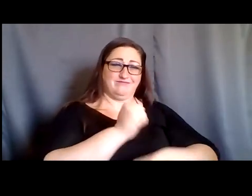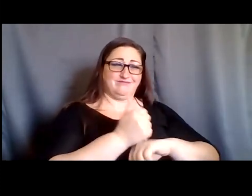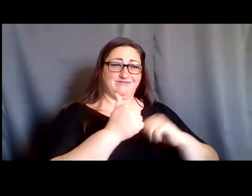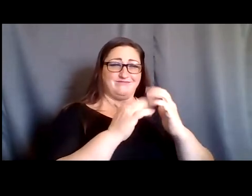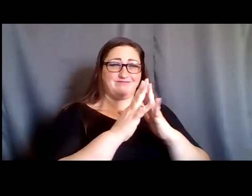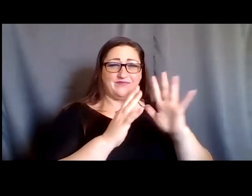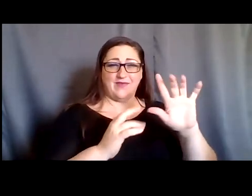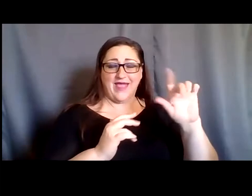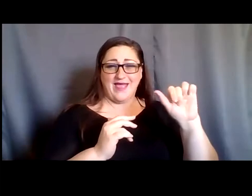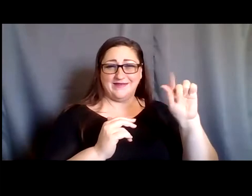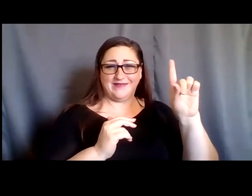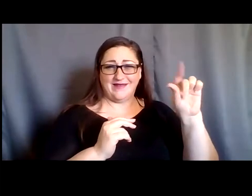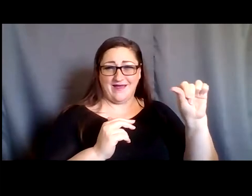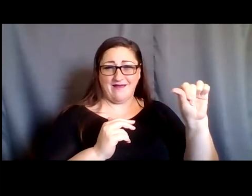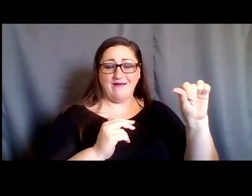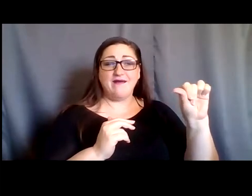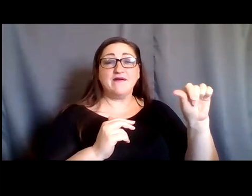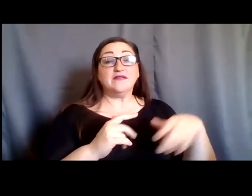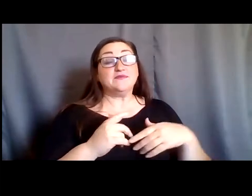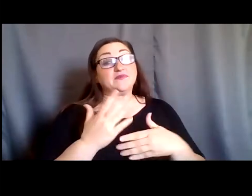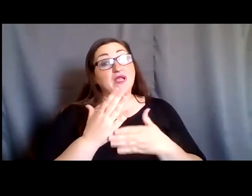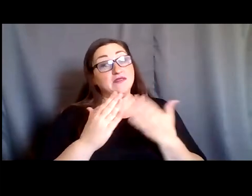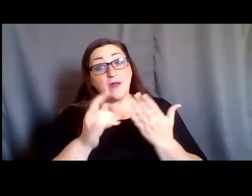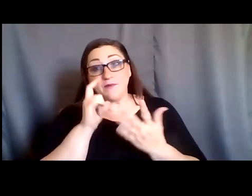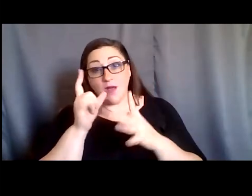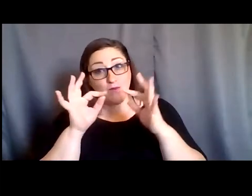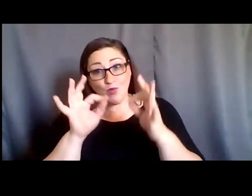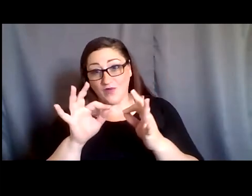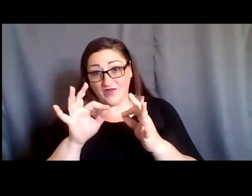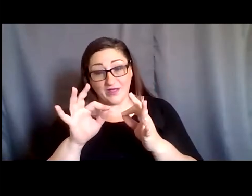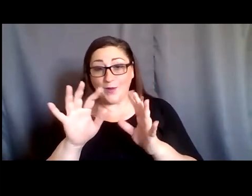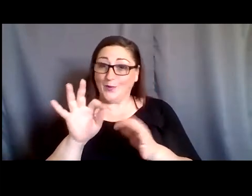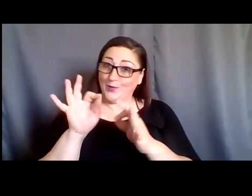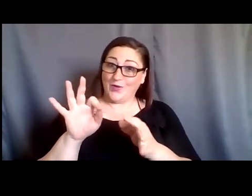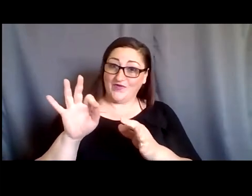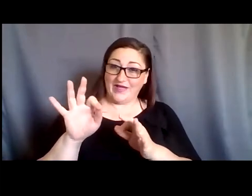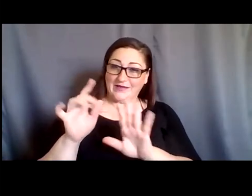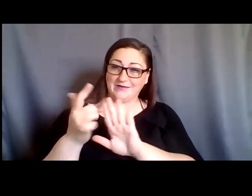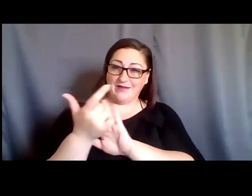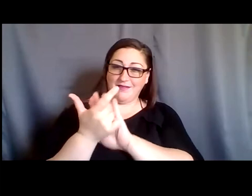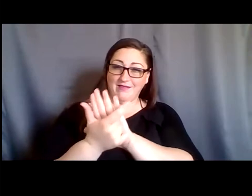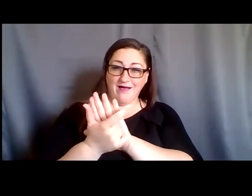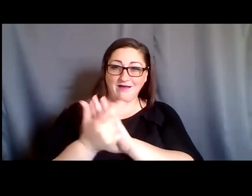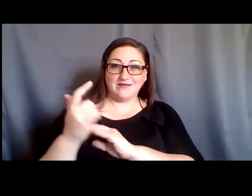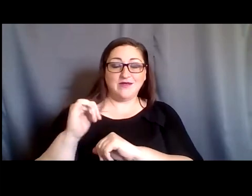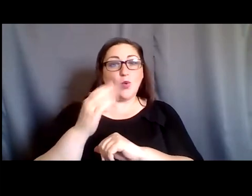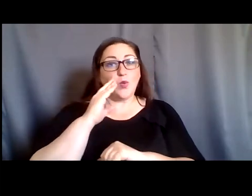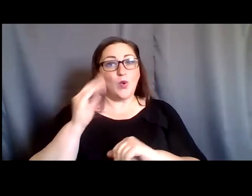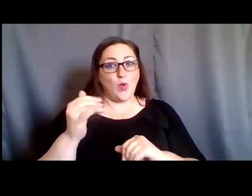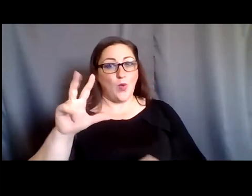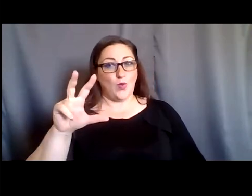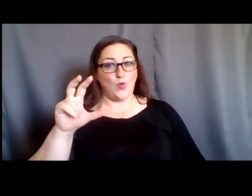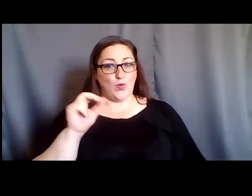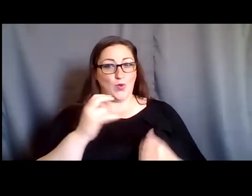Some of it was not perfect, that legislation, and we know that 30 years later there is indeed so much to be done.